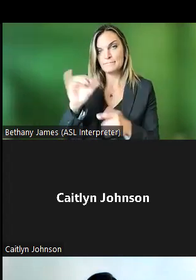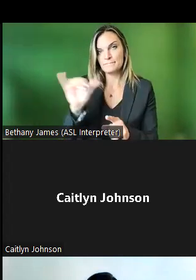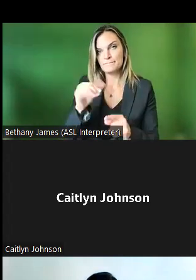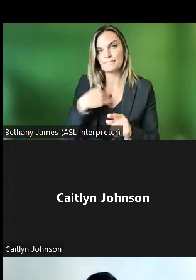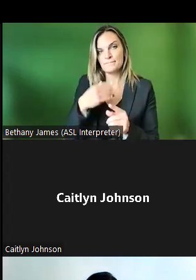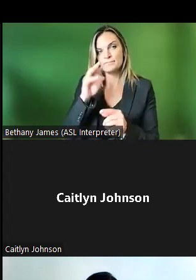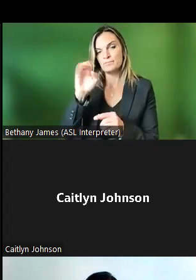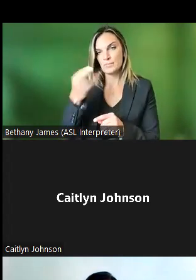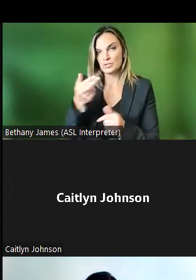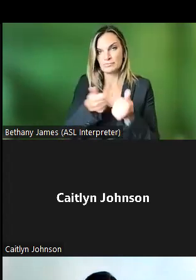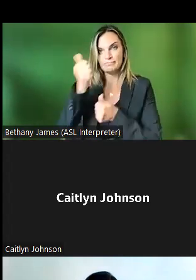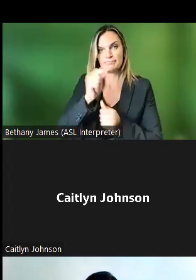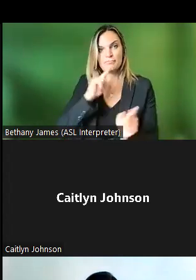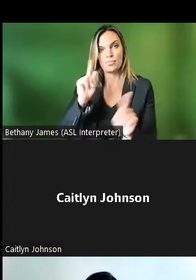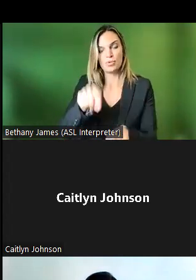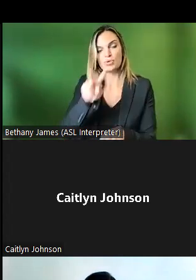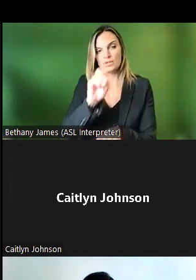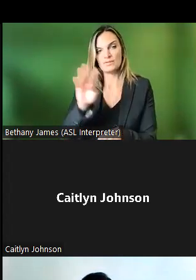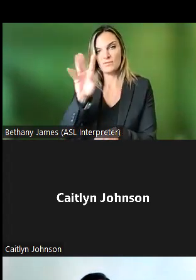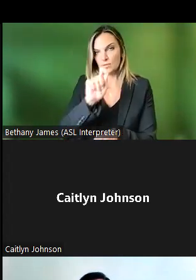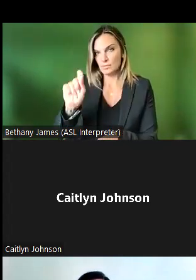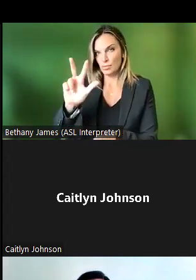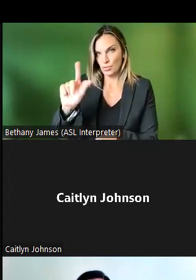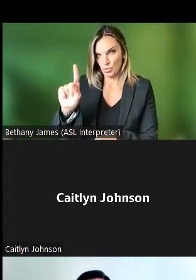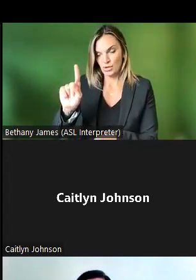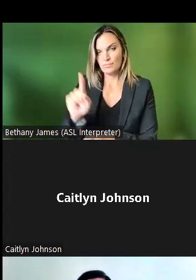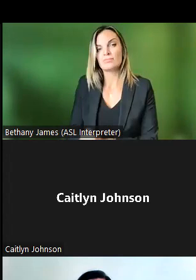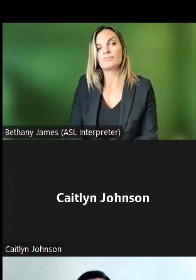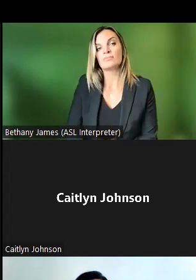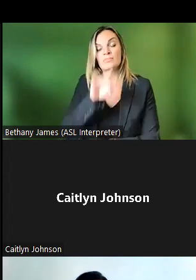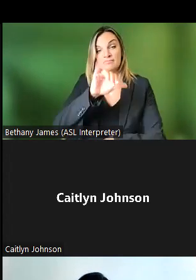Order 2004 31 which established the following.